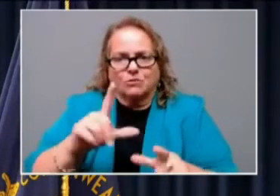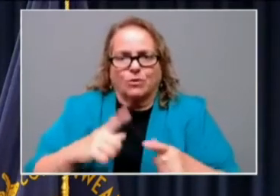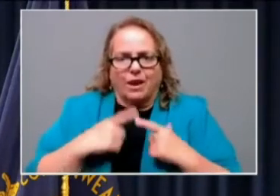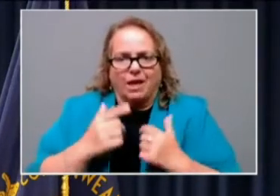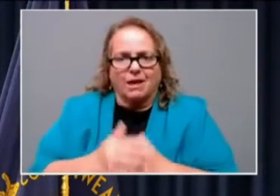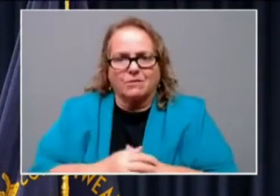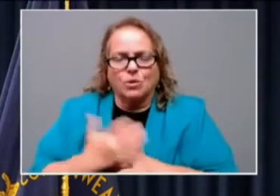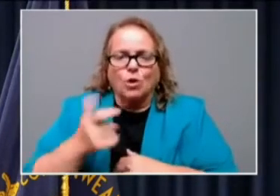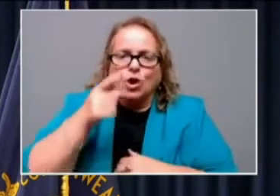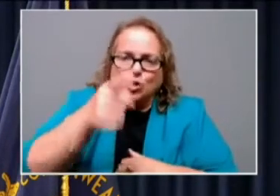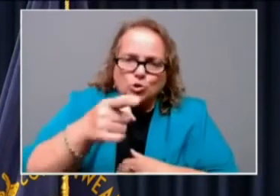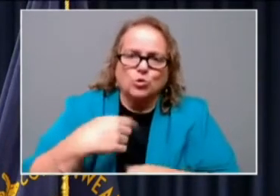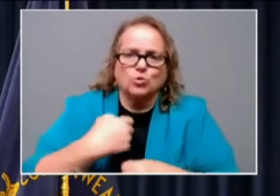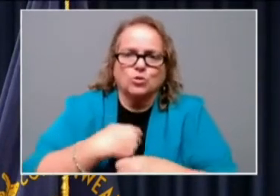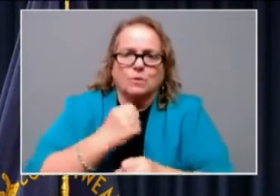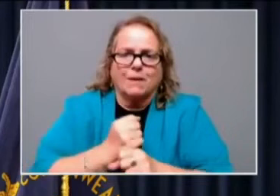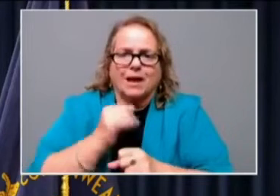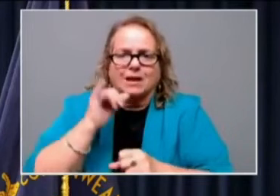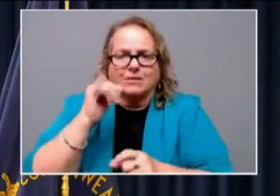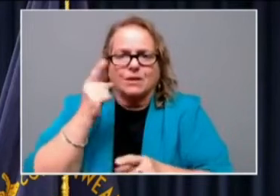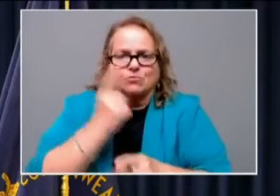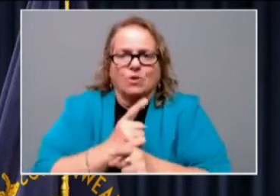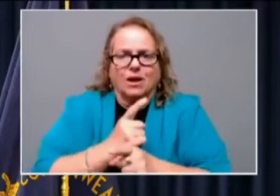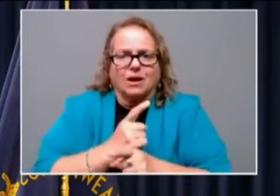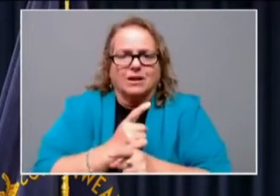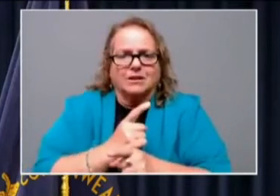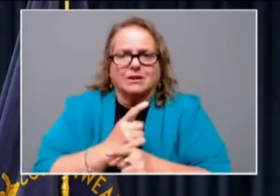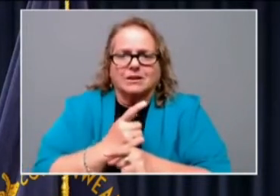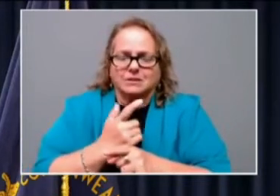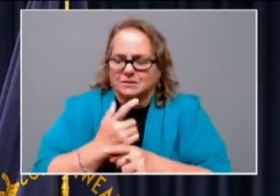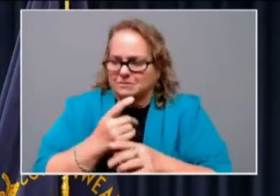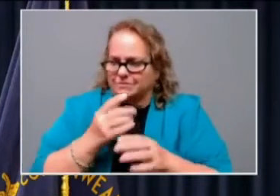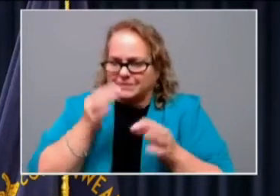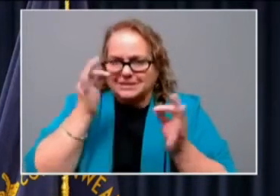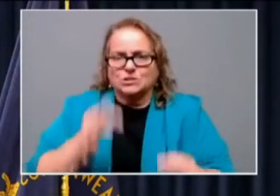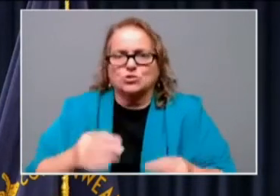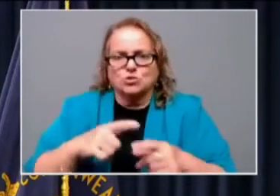that that call that That makes it safe to be around 2, 2 worried that we could